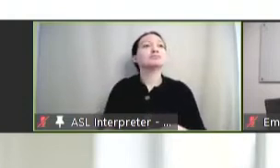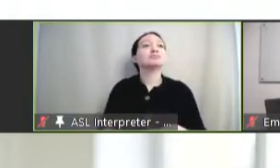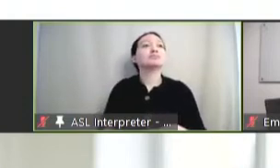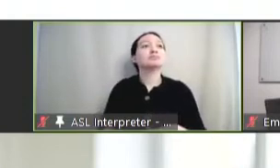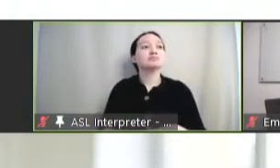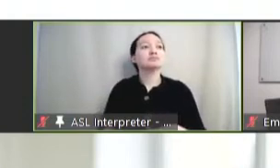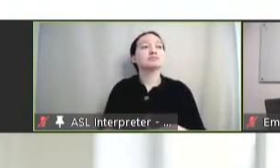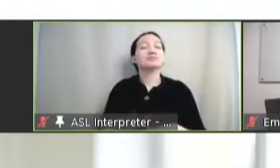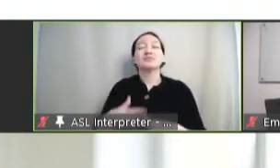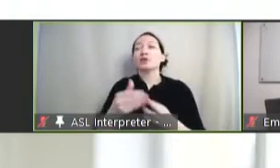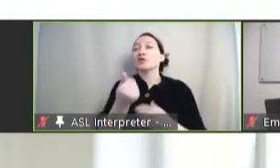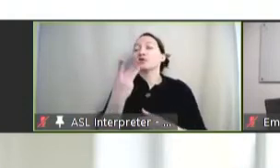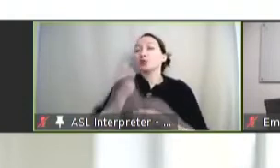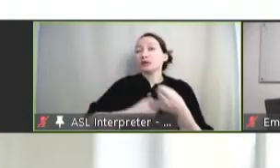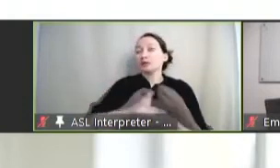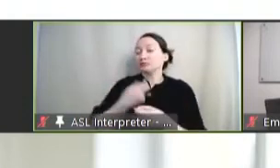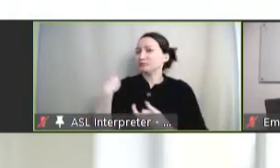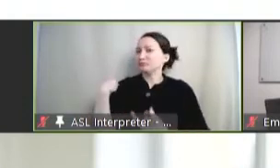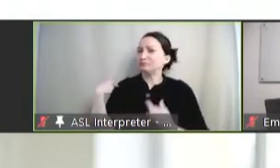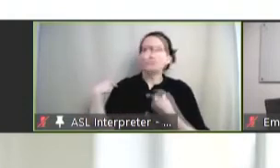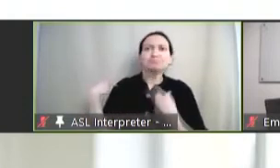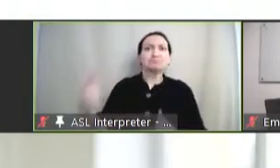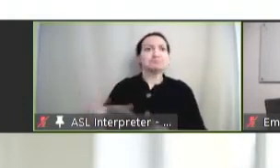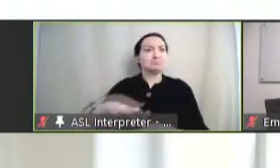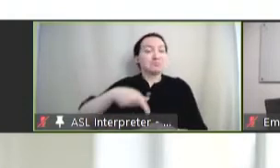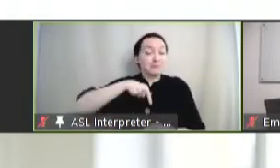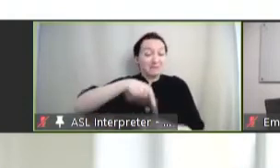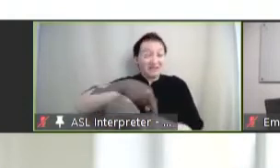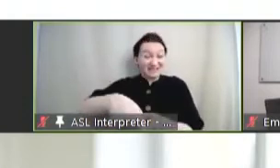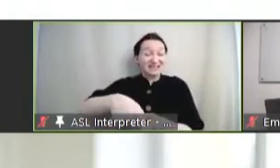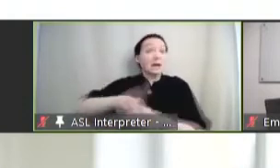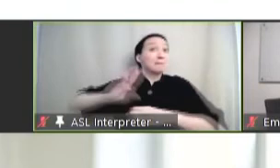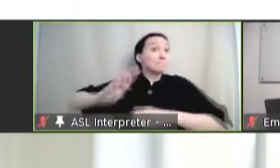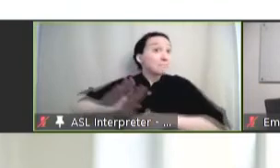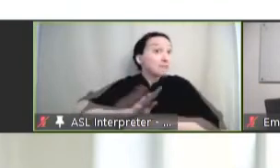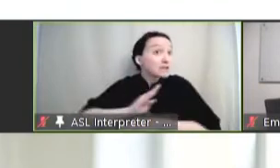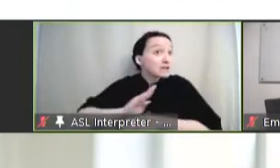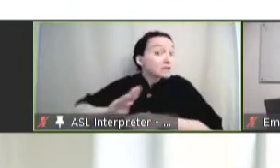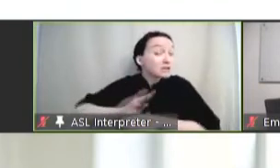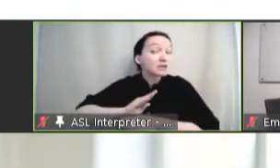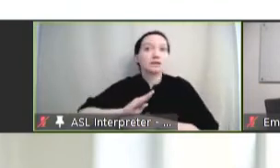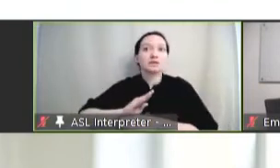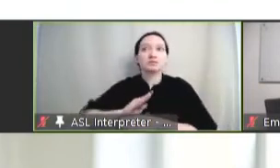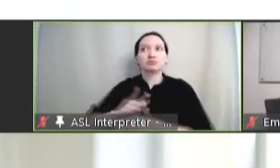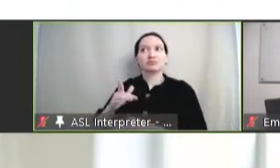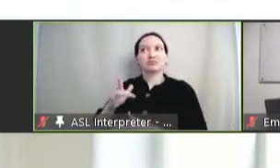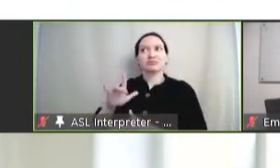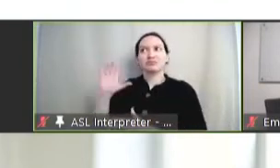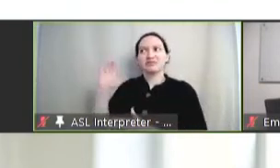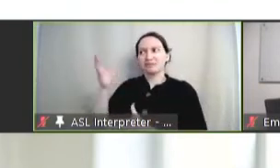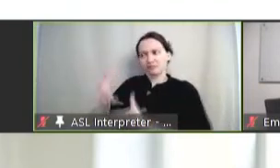couple of years, the industry itself, businesses have become a trusted institution. In some cases,